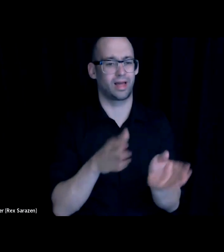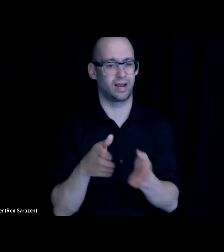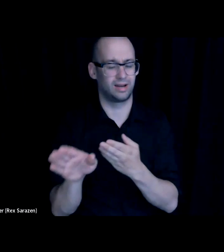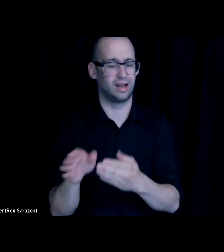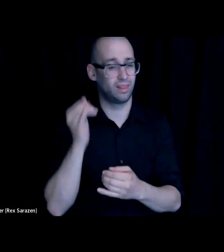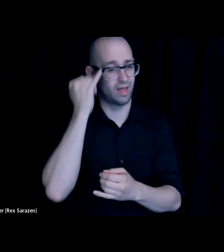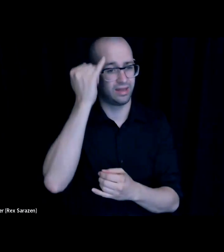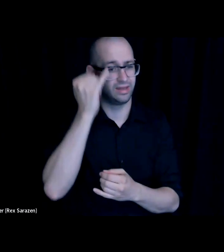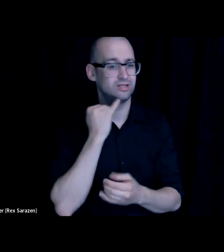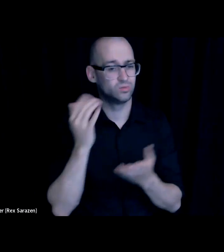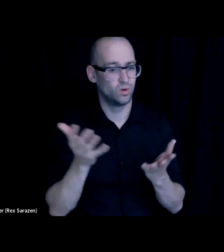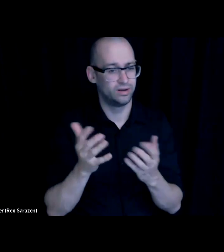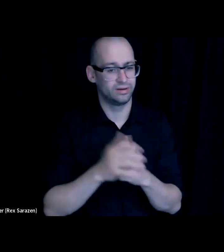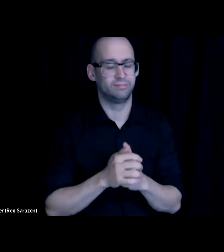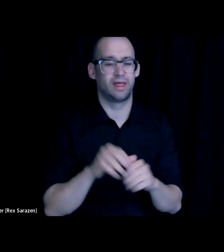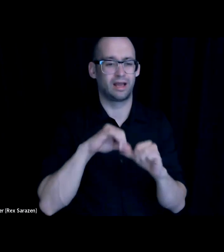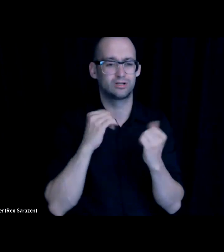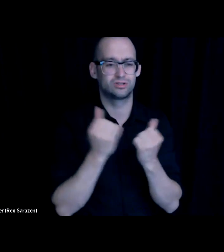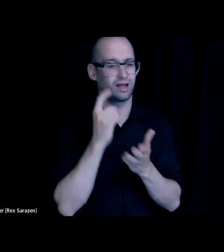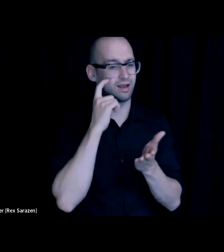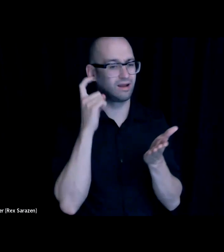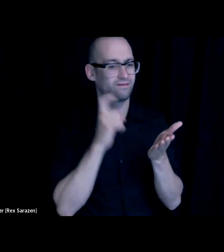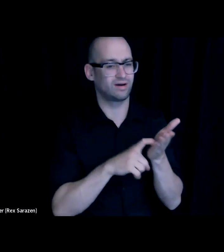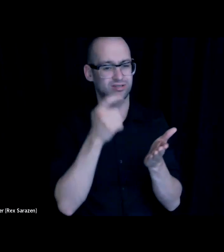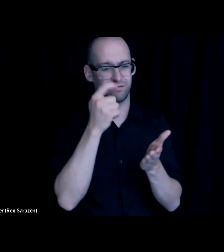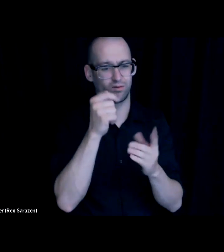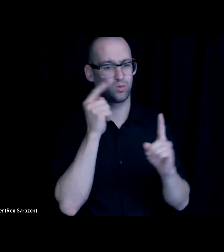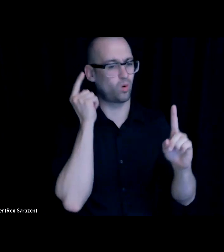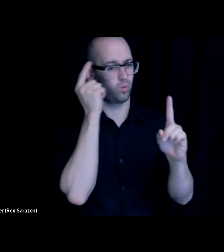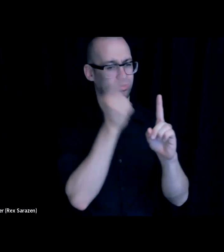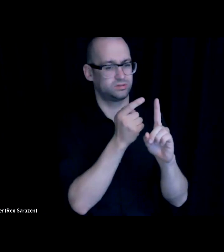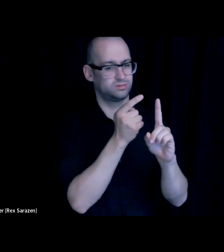improvement plan is that the agency identifies. You know, a couple of goals with technology,